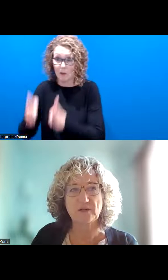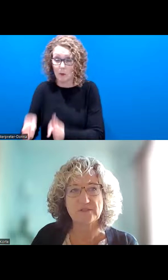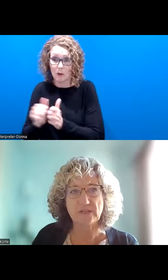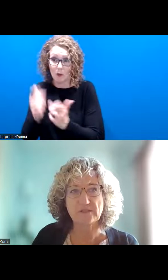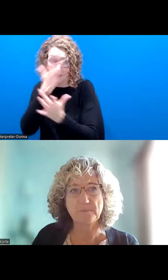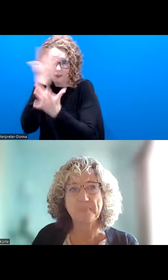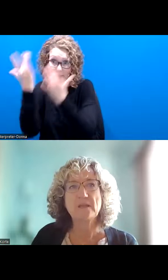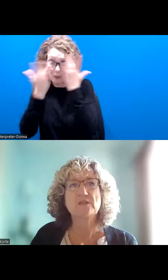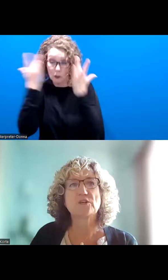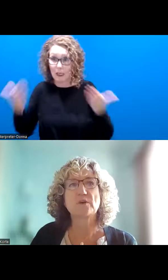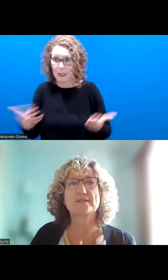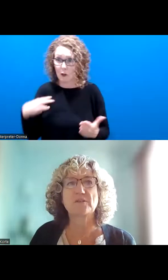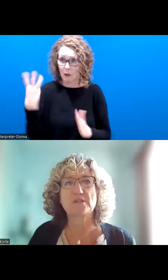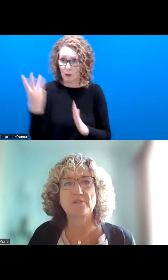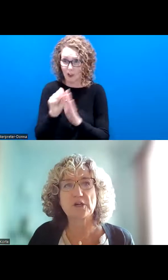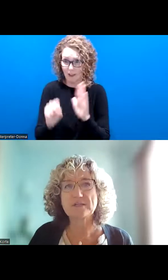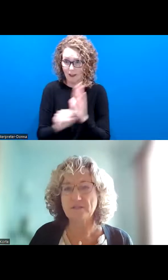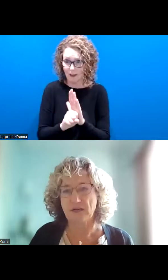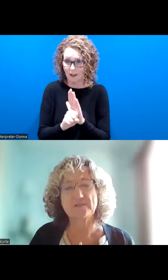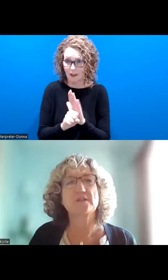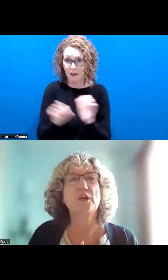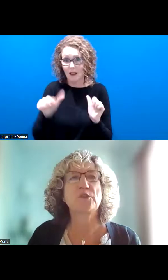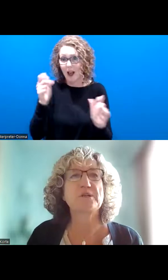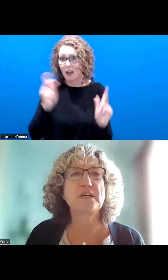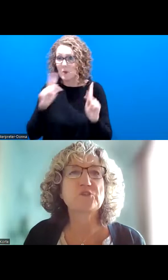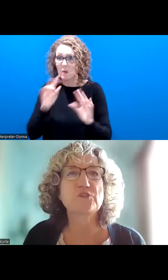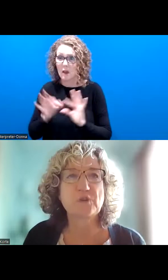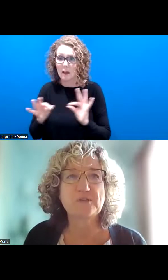the same rart regardless of any preexisting you might have